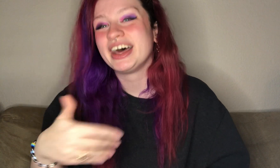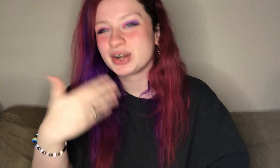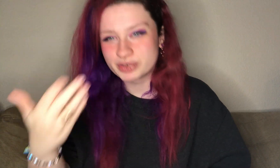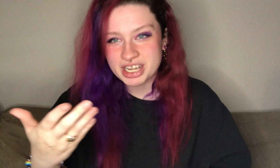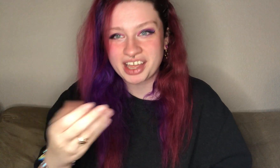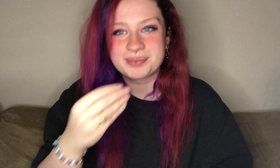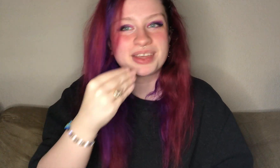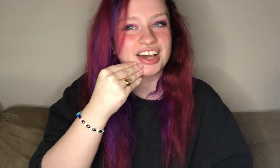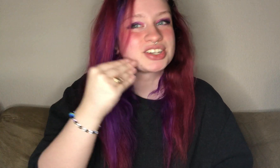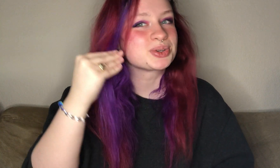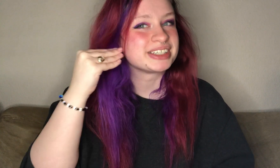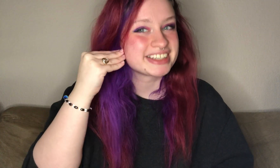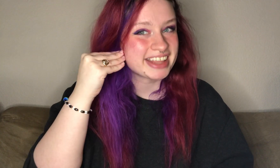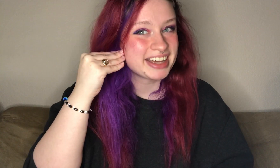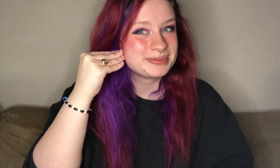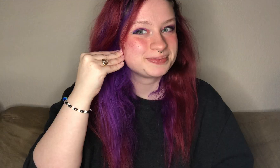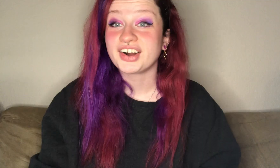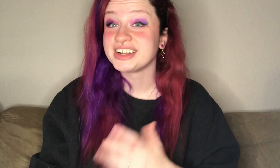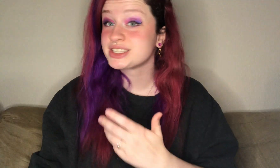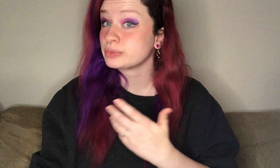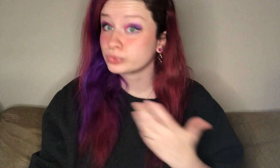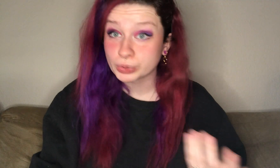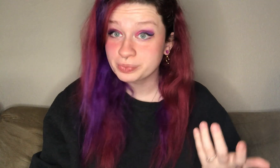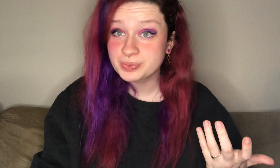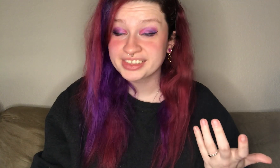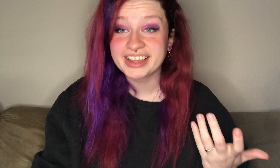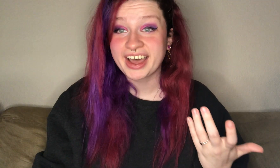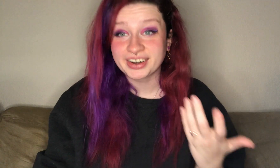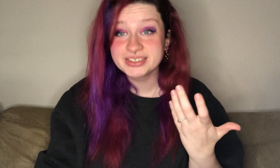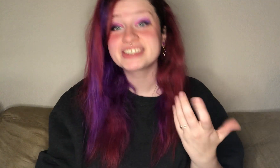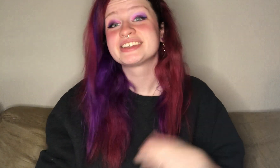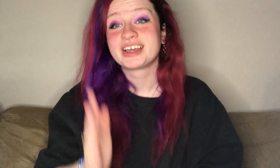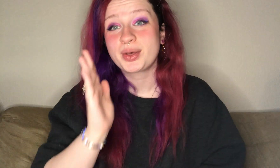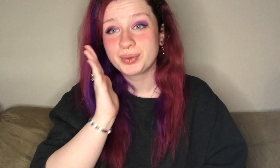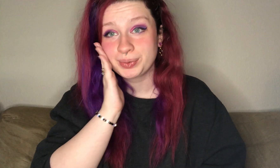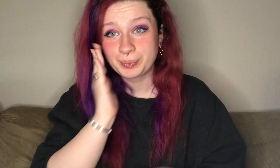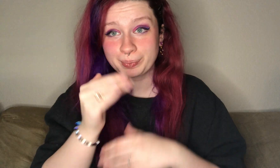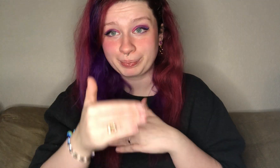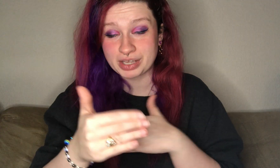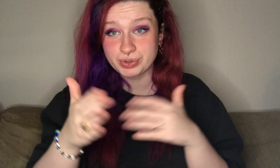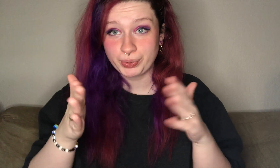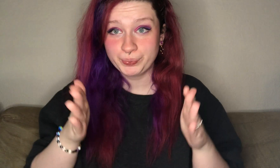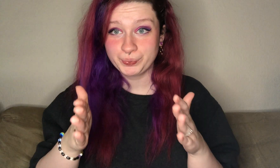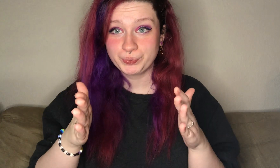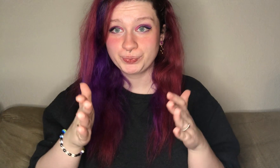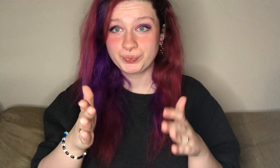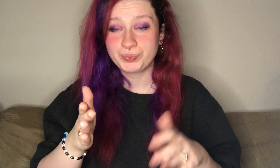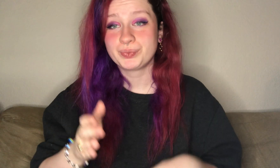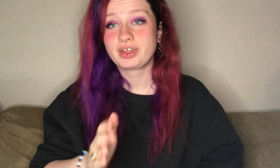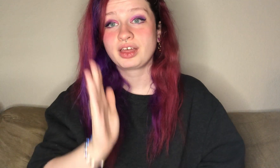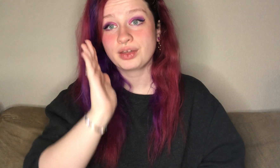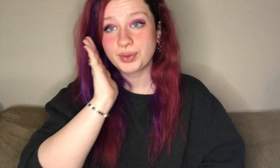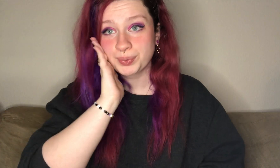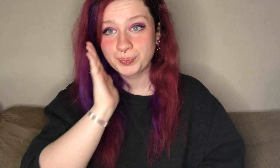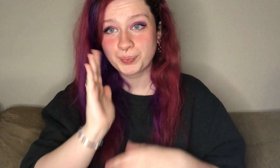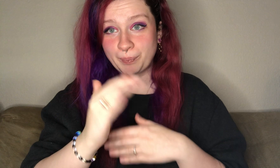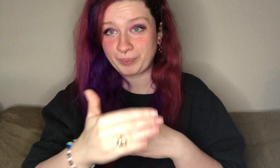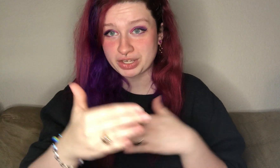and over time it got shortened to that all right some rooms within the house bedroom bedroom